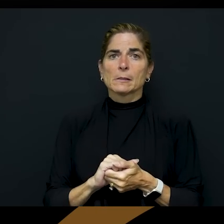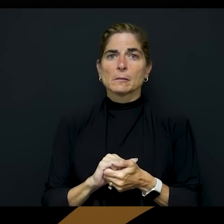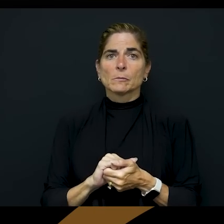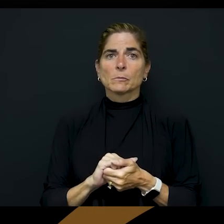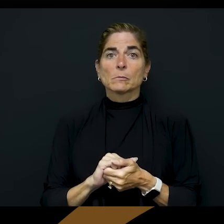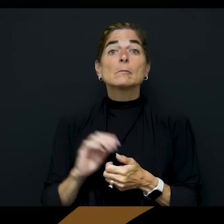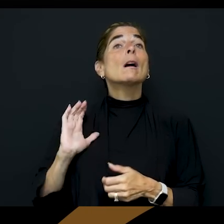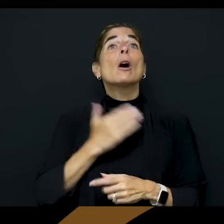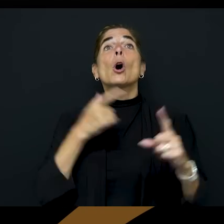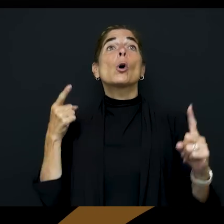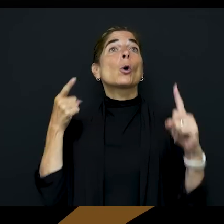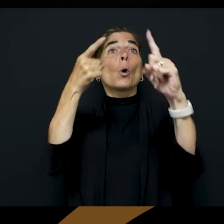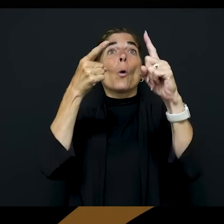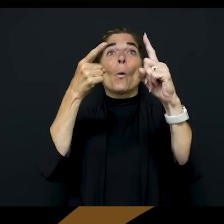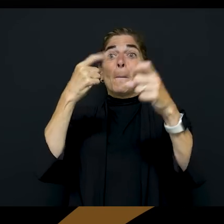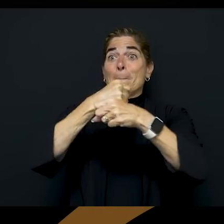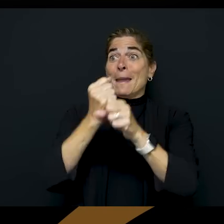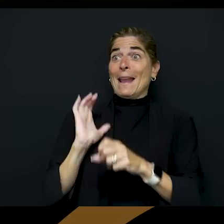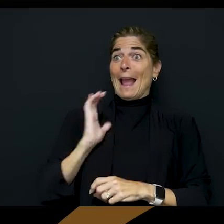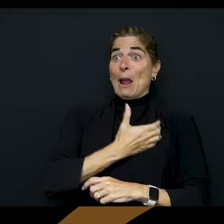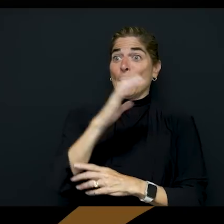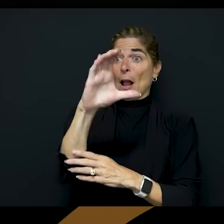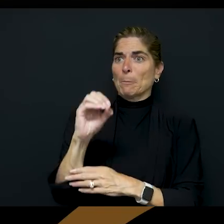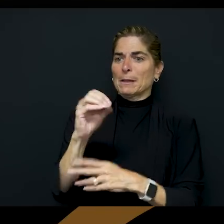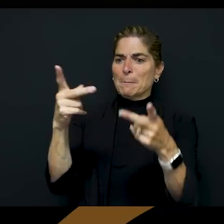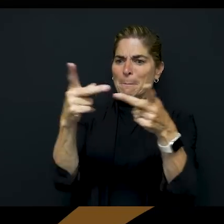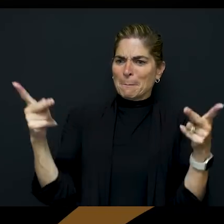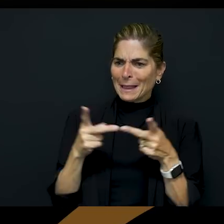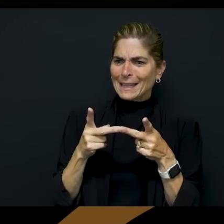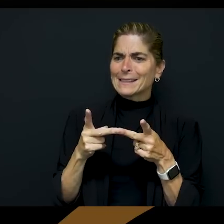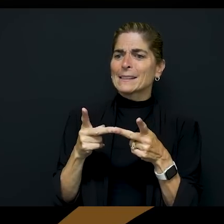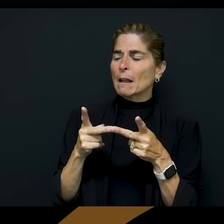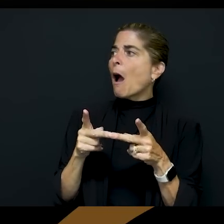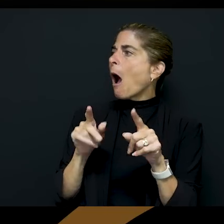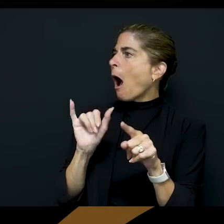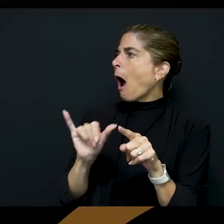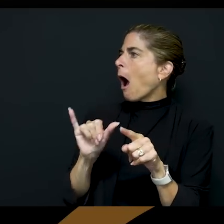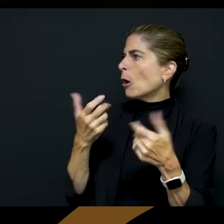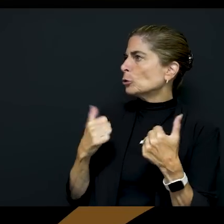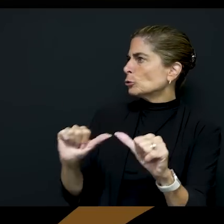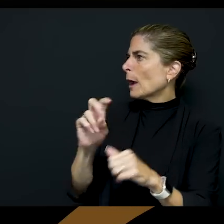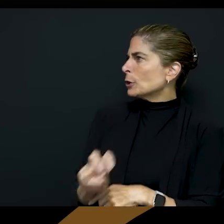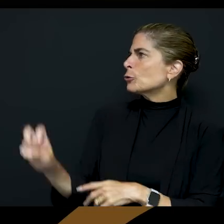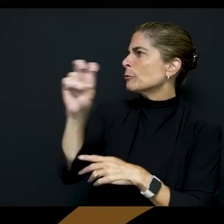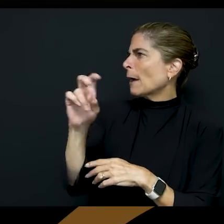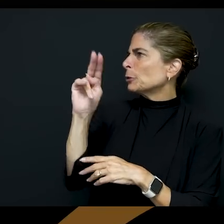Our goal is to just make this company the place where everyone says, we’re, totally going to try travel because they do it right.